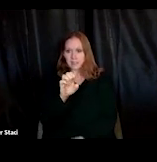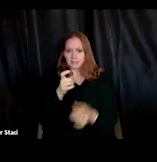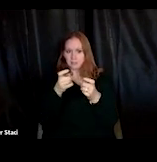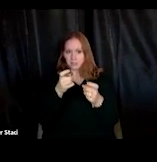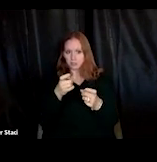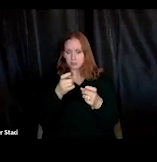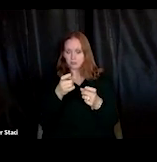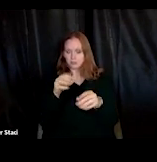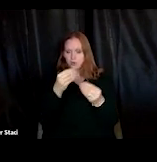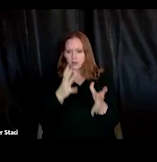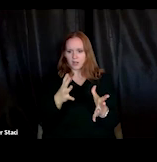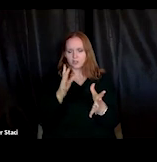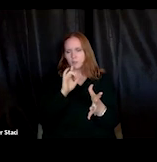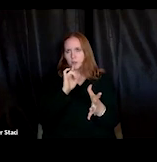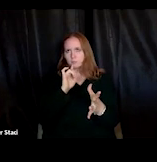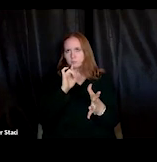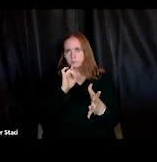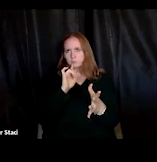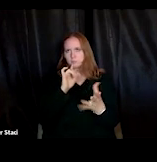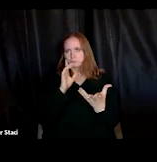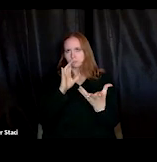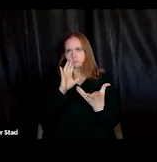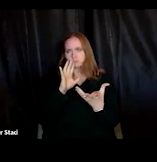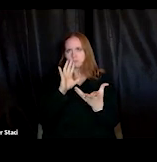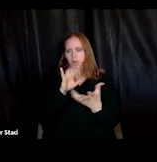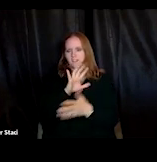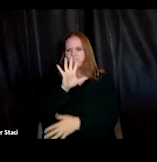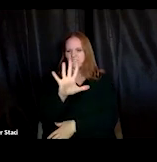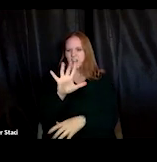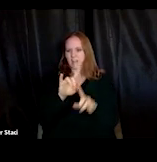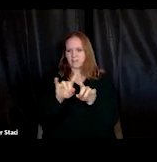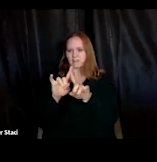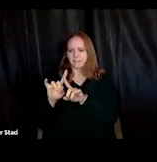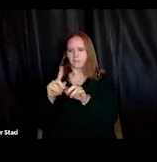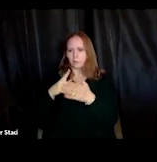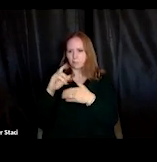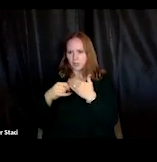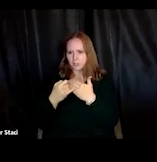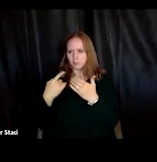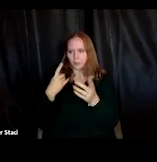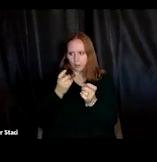it was five different projects that we were managing. So Avenue 360